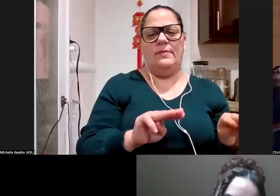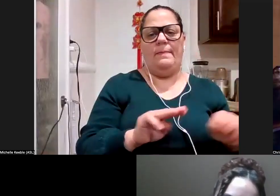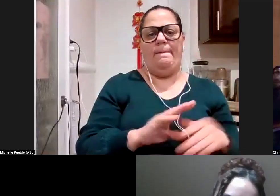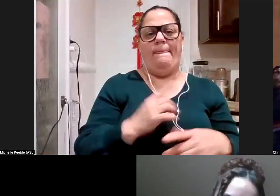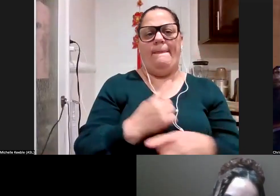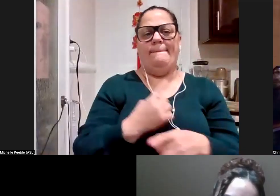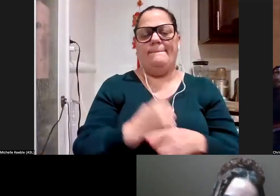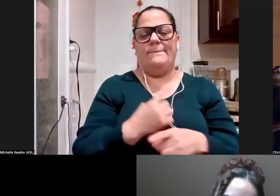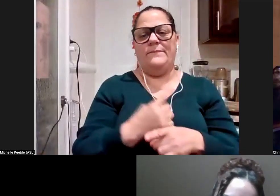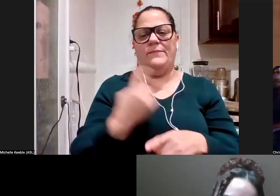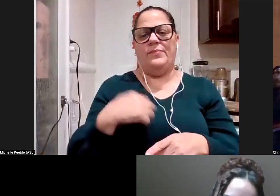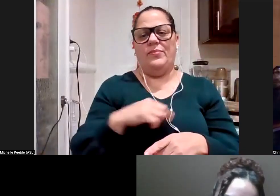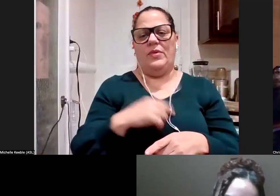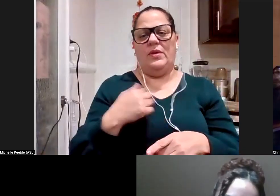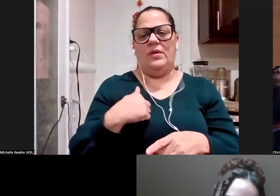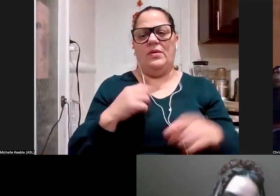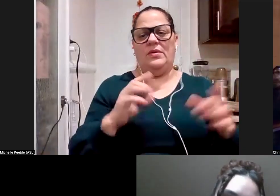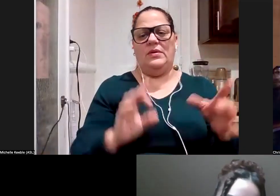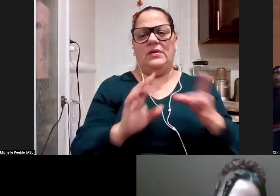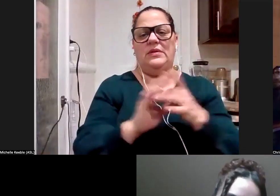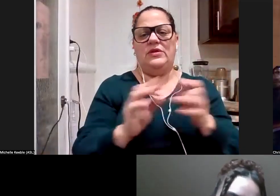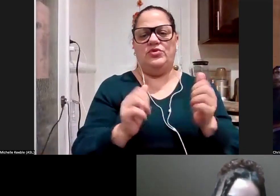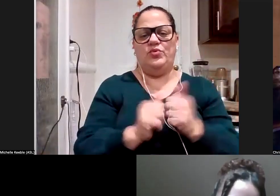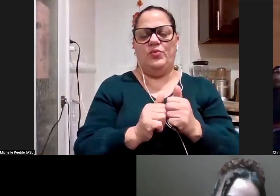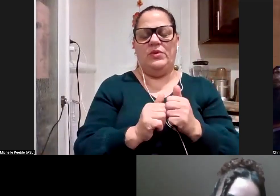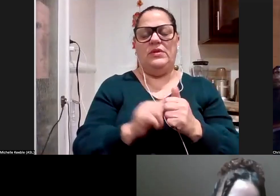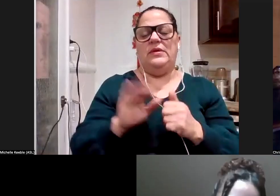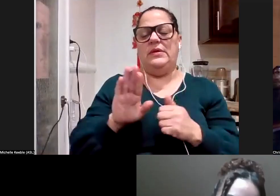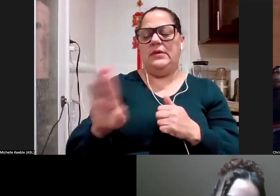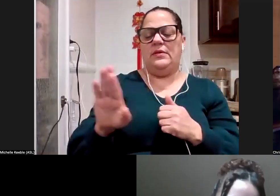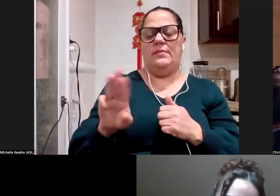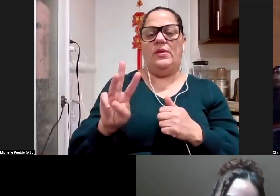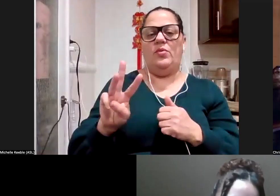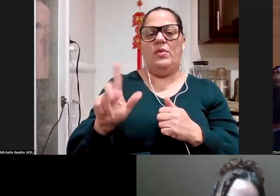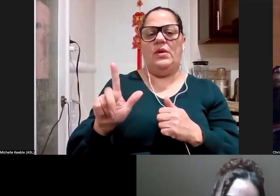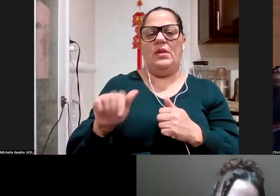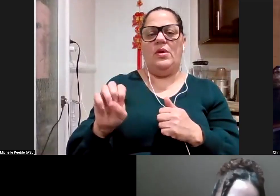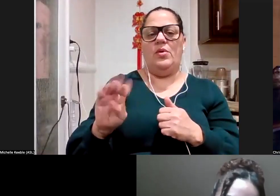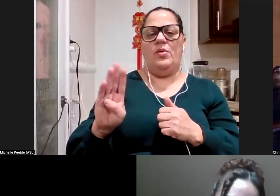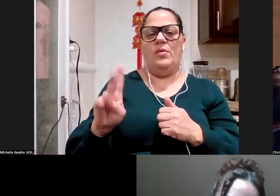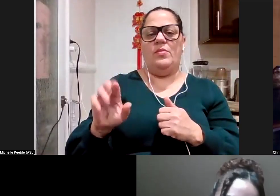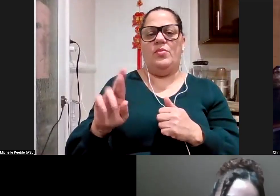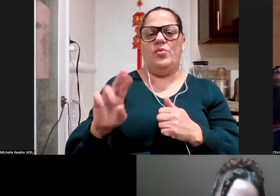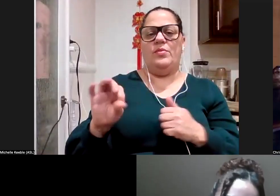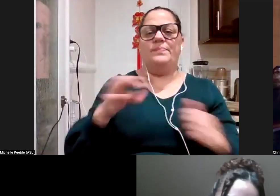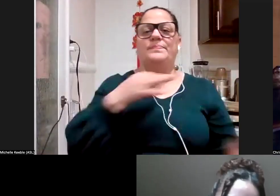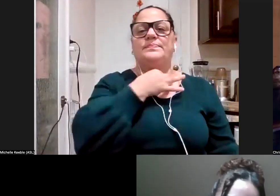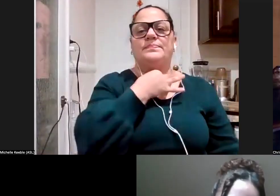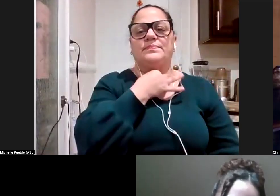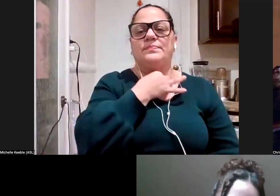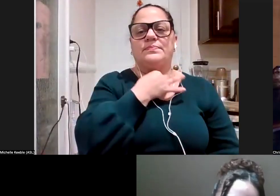But we can put you in touch with him. [ALICE]And I'm curious uh Chris about the